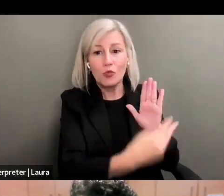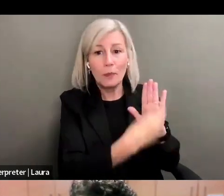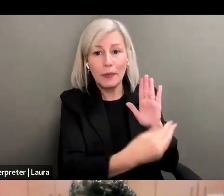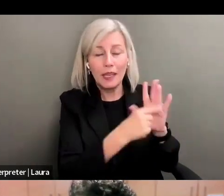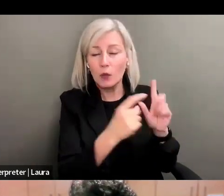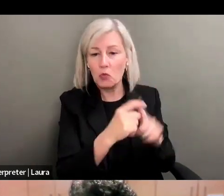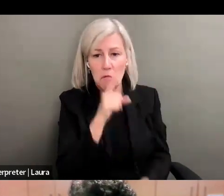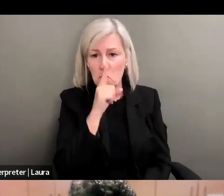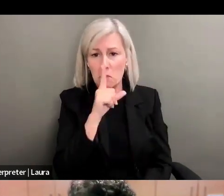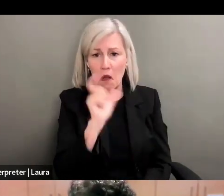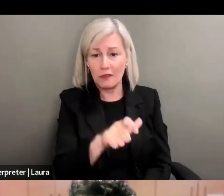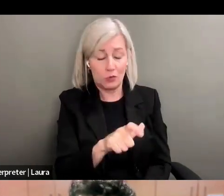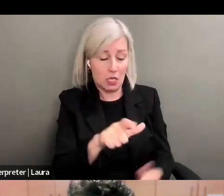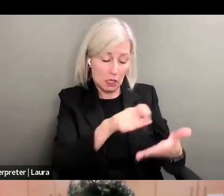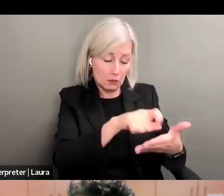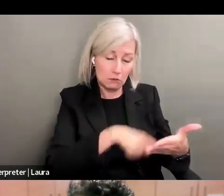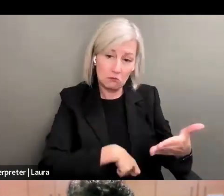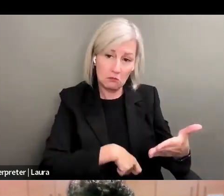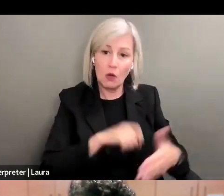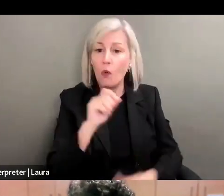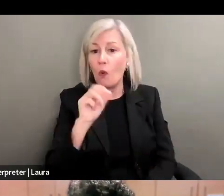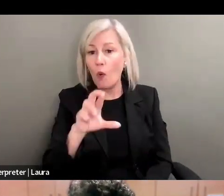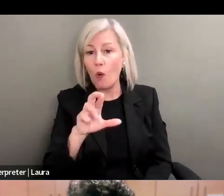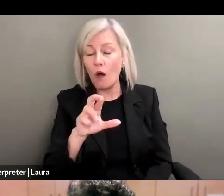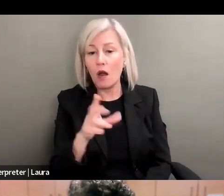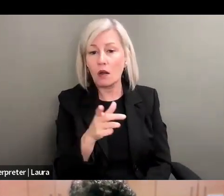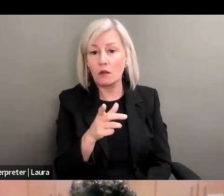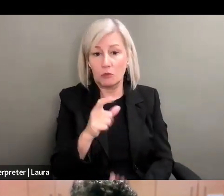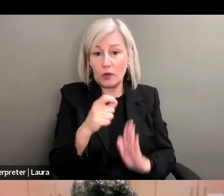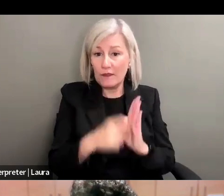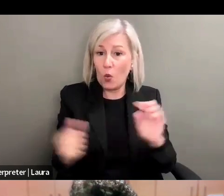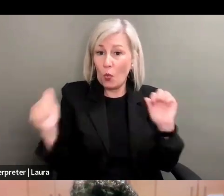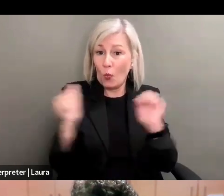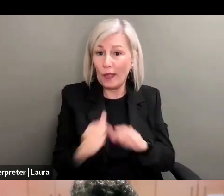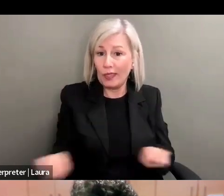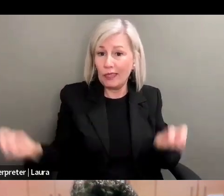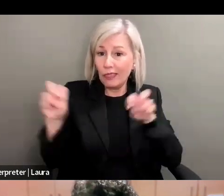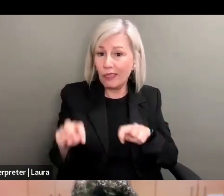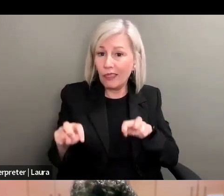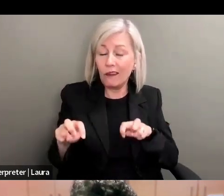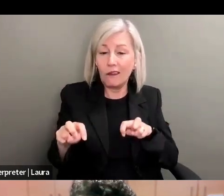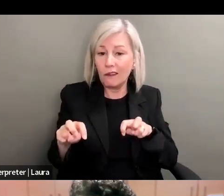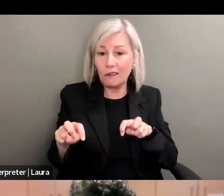They can fill out a questionnaire or you can fill out the questionnaire with them. They could even technically do that with a sign language